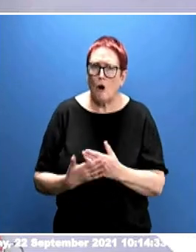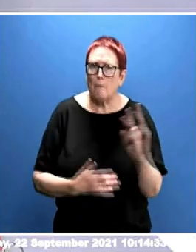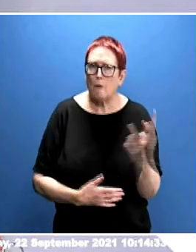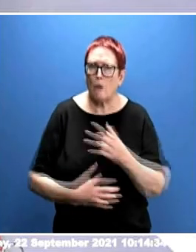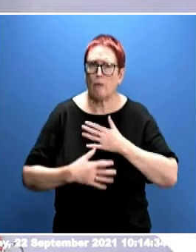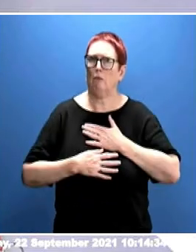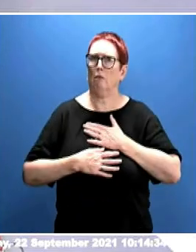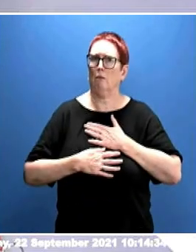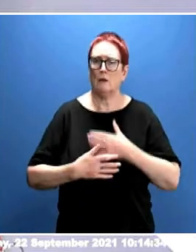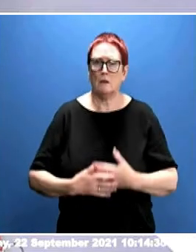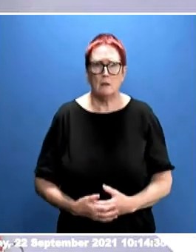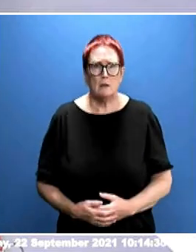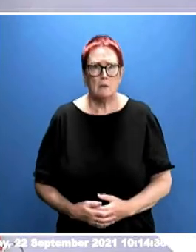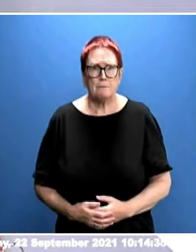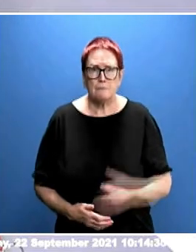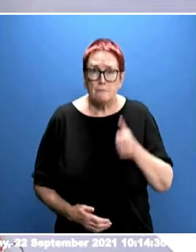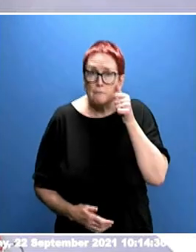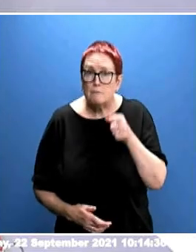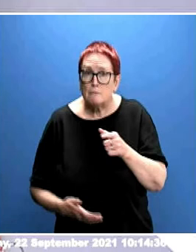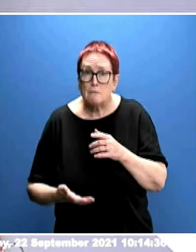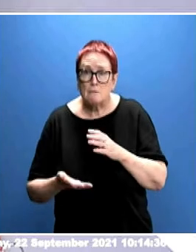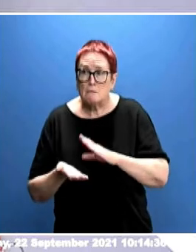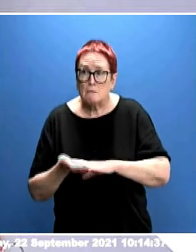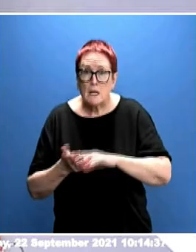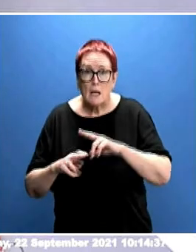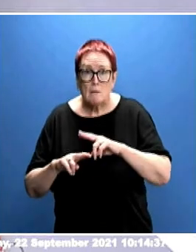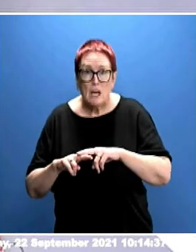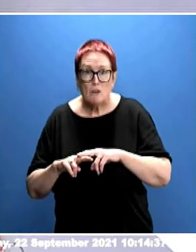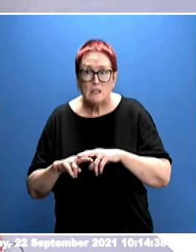Do you happen to know whether the foster parents have sought or obtained legal advice?